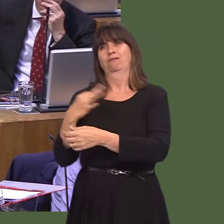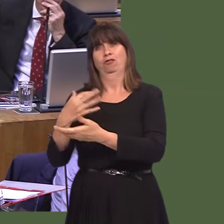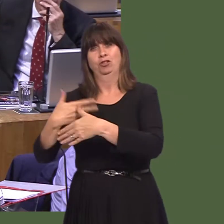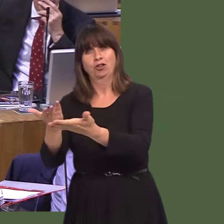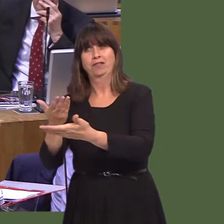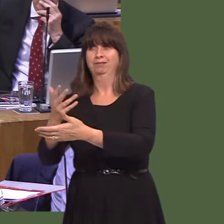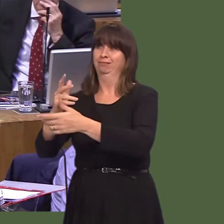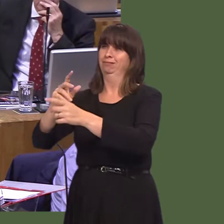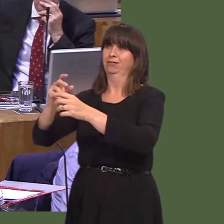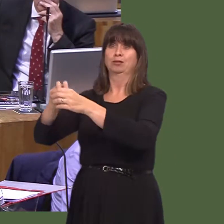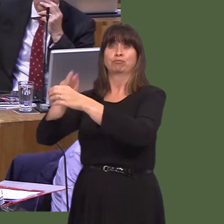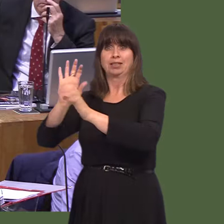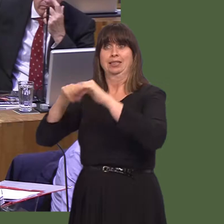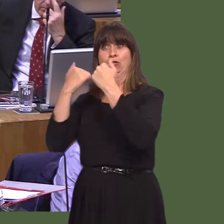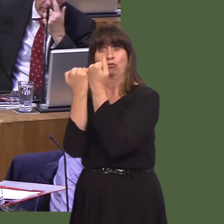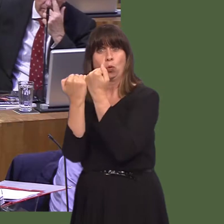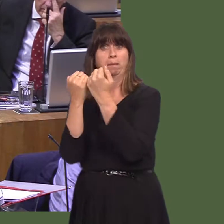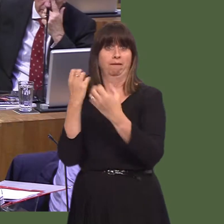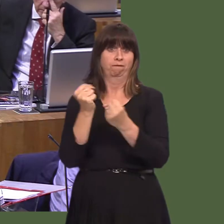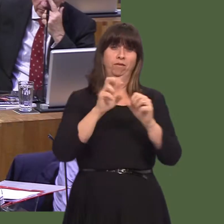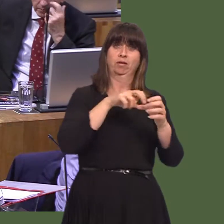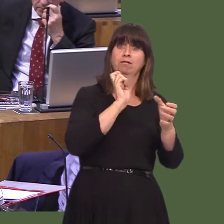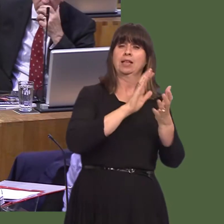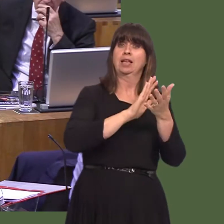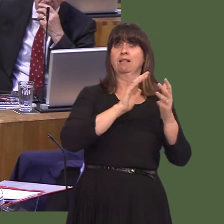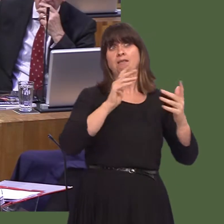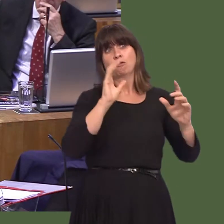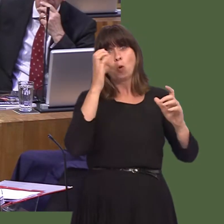We have a higher education Brexit working group, with senior representatives from the HE and FE sectors.